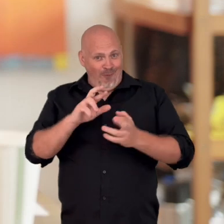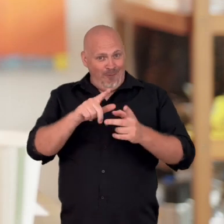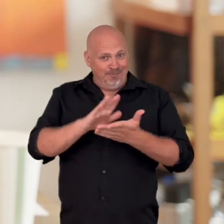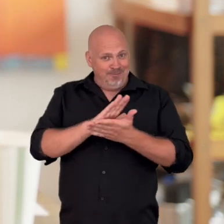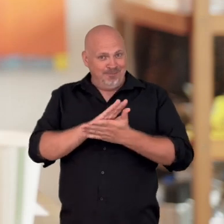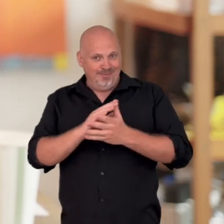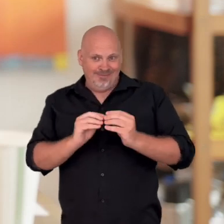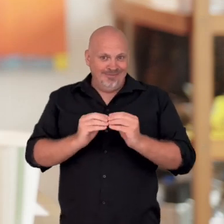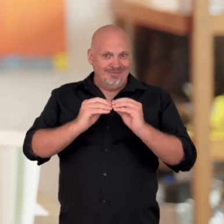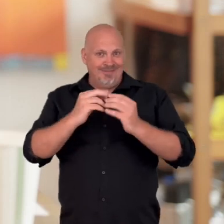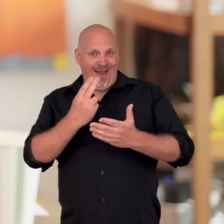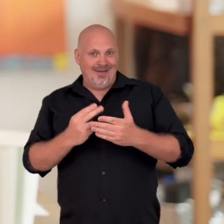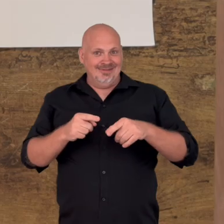it's the most beautiful thing you can do